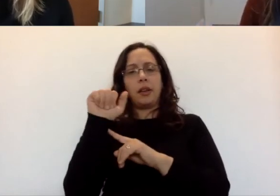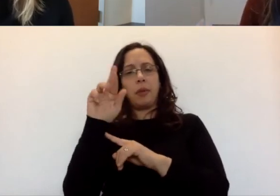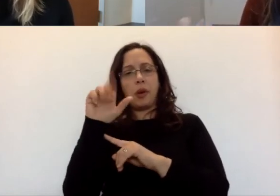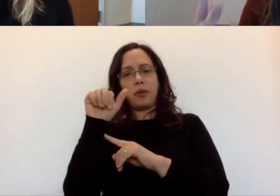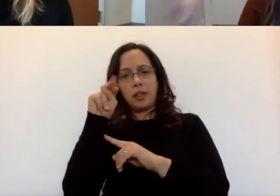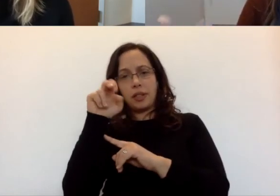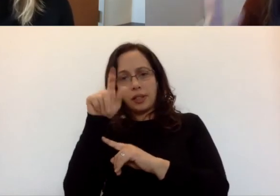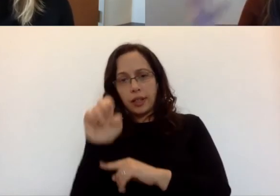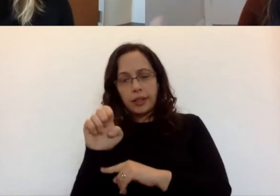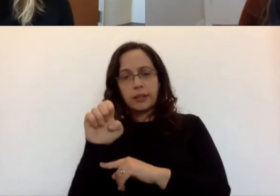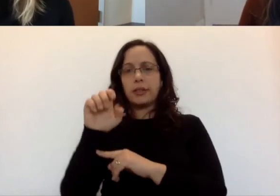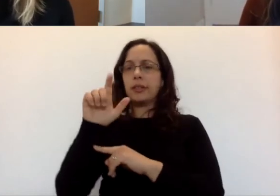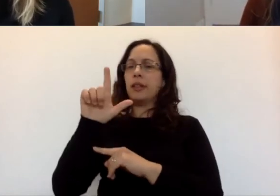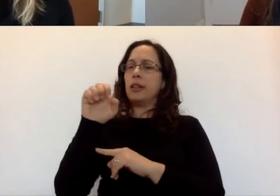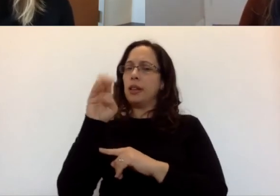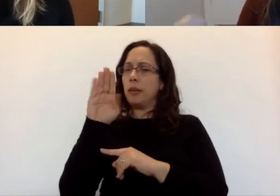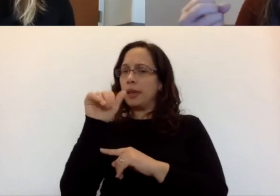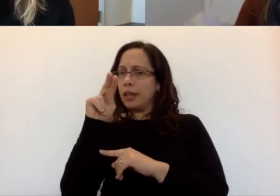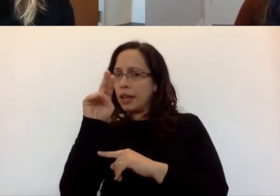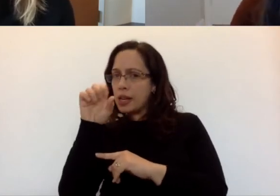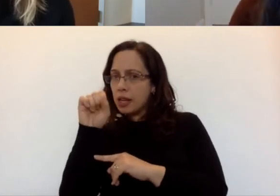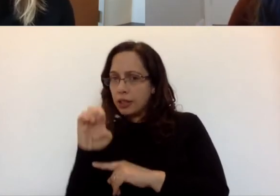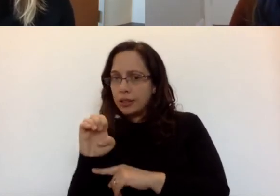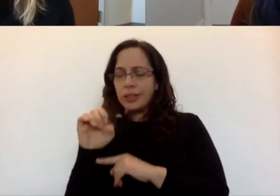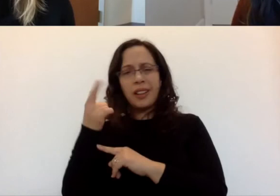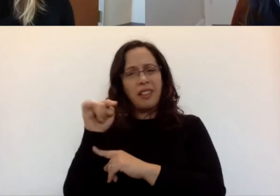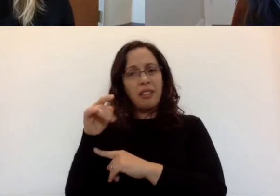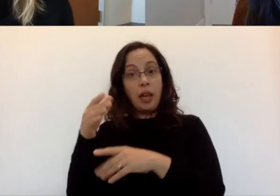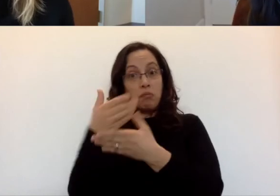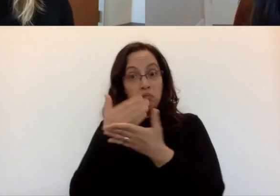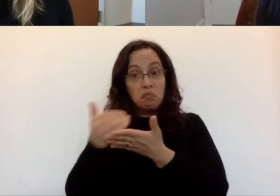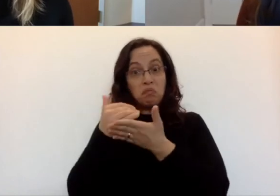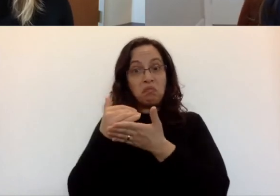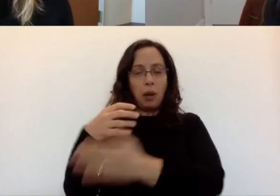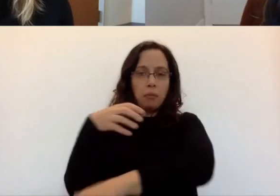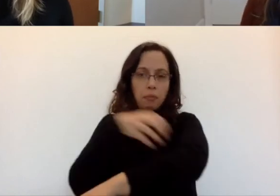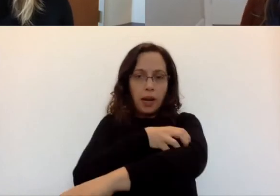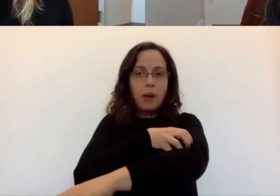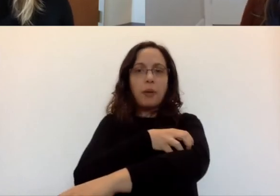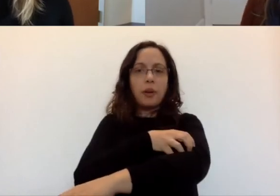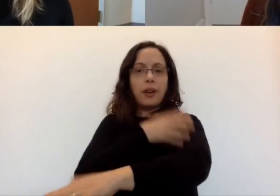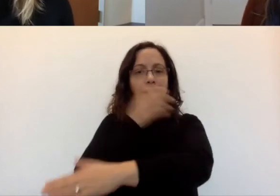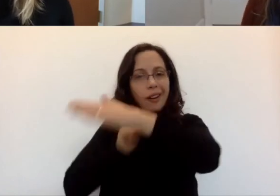population that gain all of this power and status under the French mandate during the inter-war